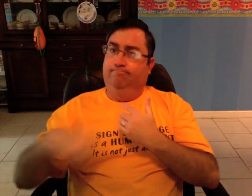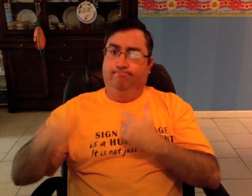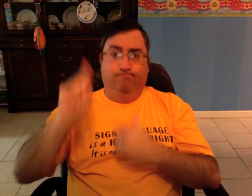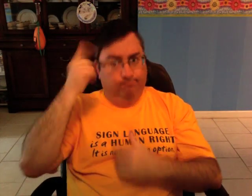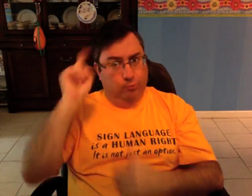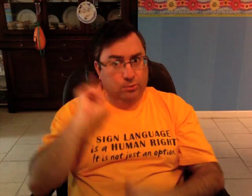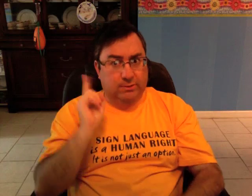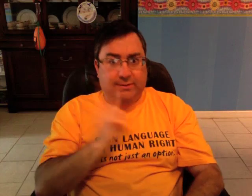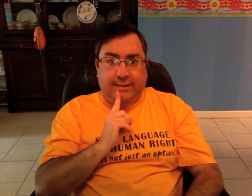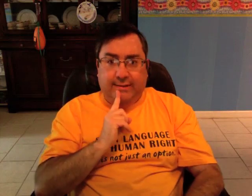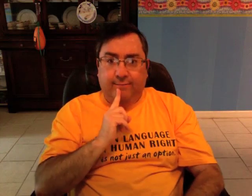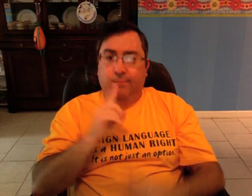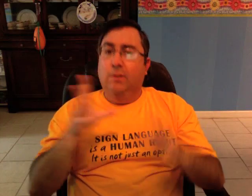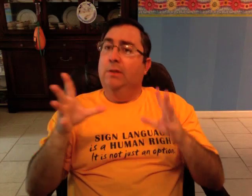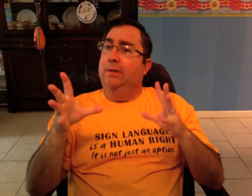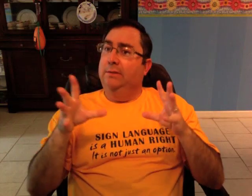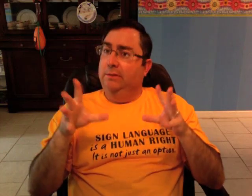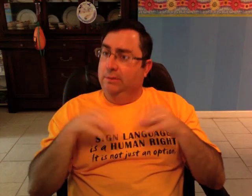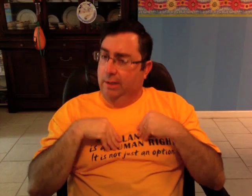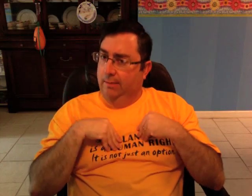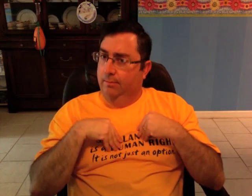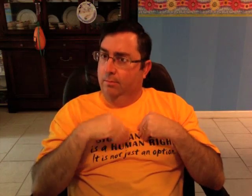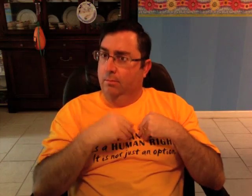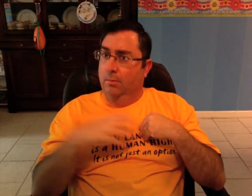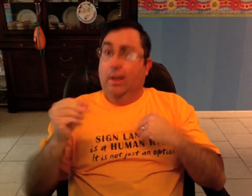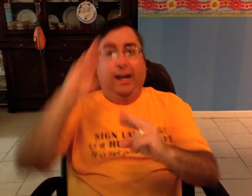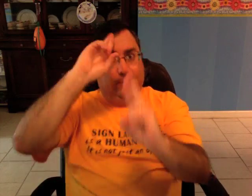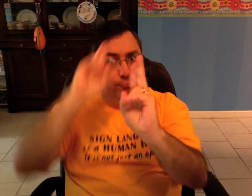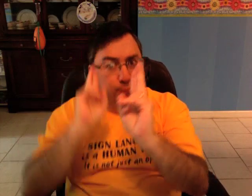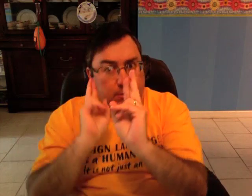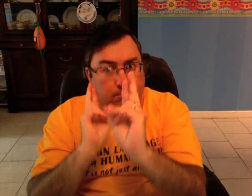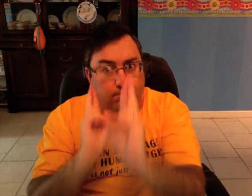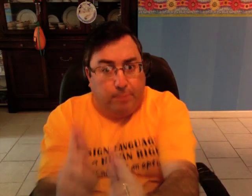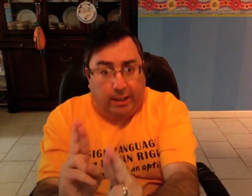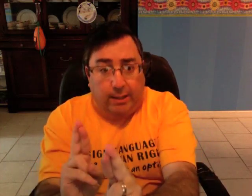for the Deaf accept and RESPECT